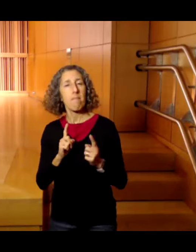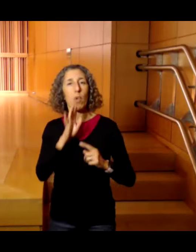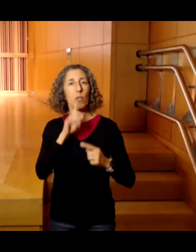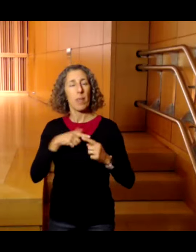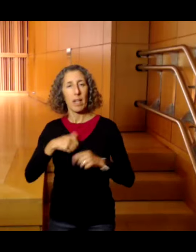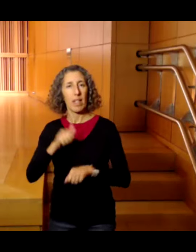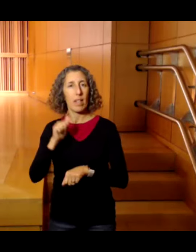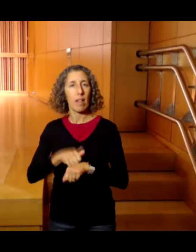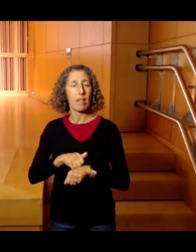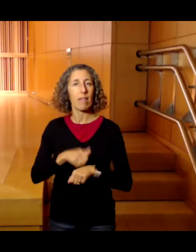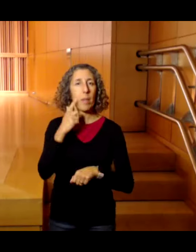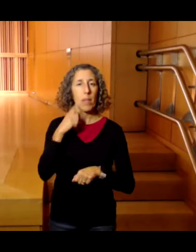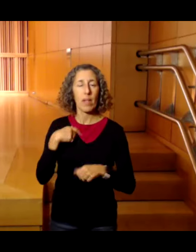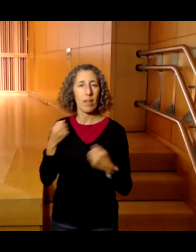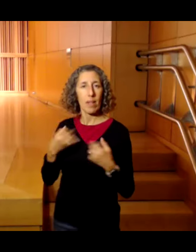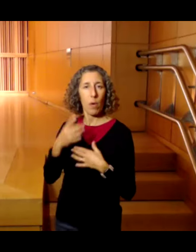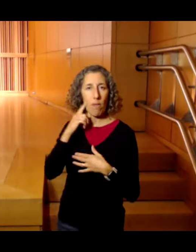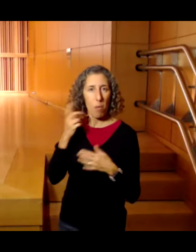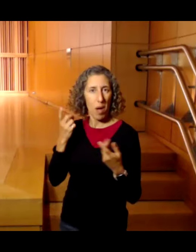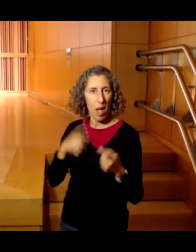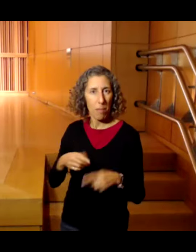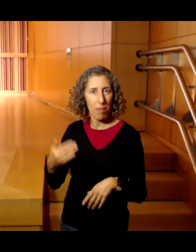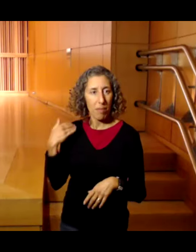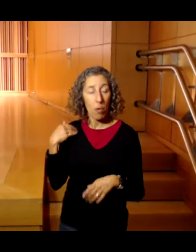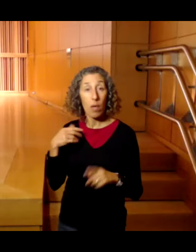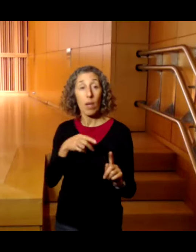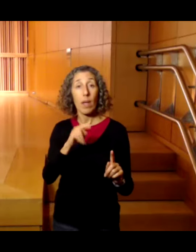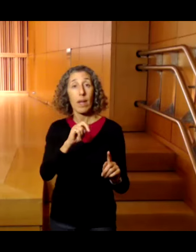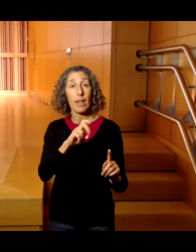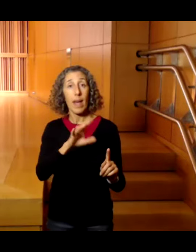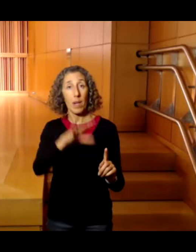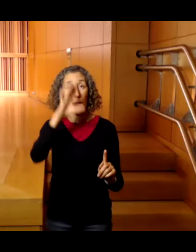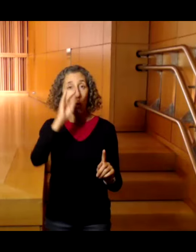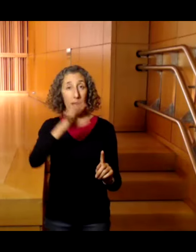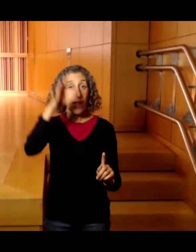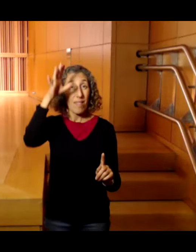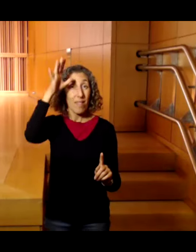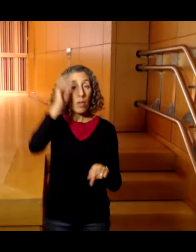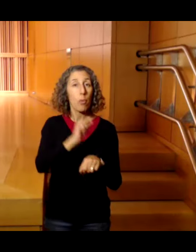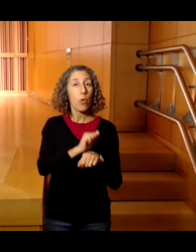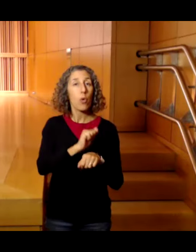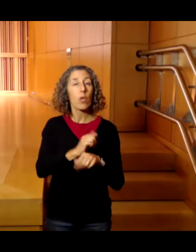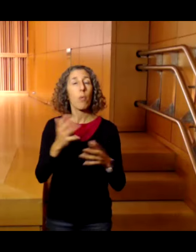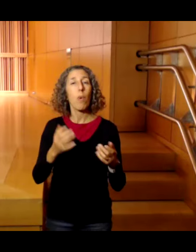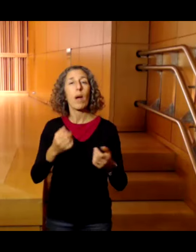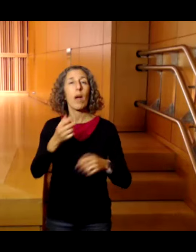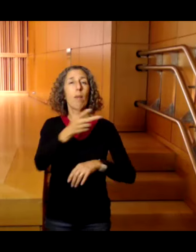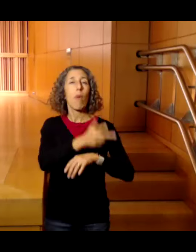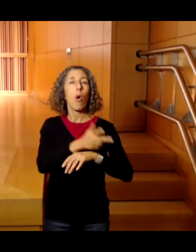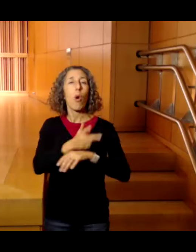Undeniable. Ned's father was a parking lot attendant. And his son often came to relieve him during the night shift.